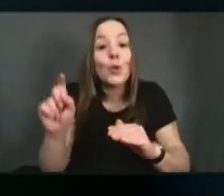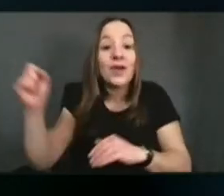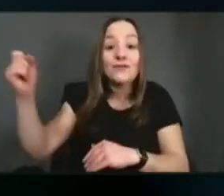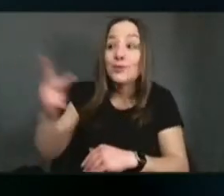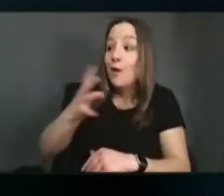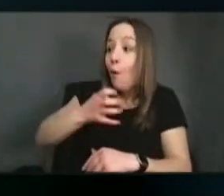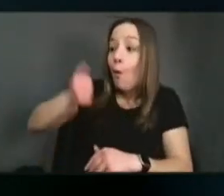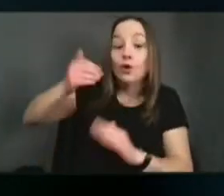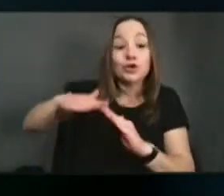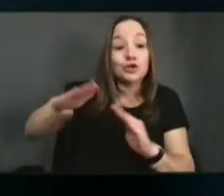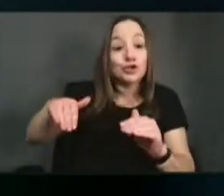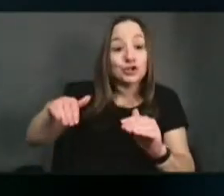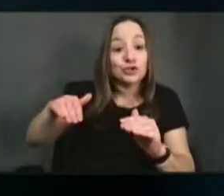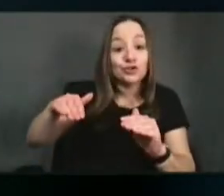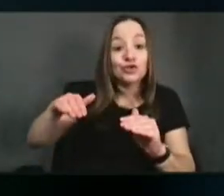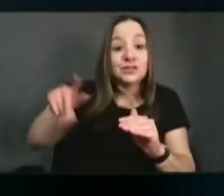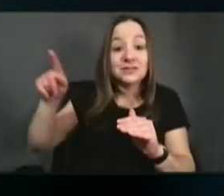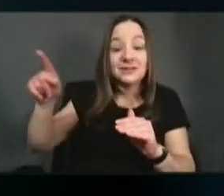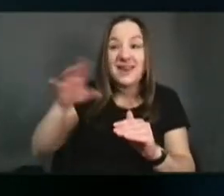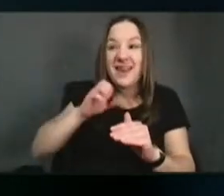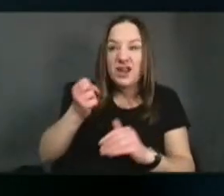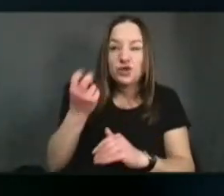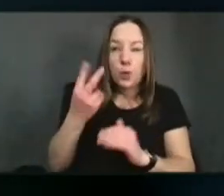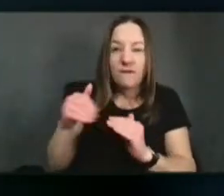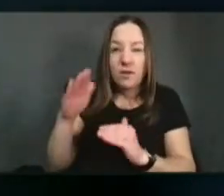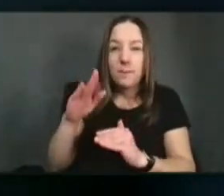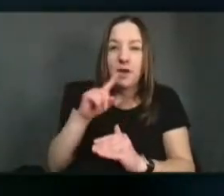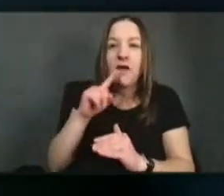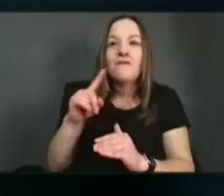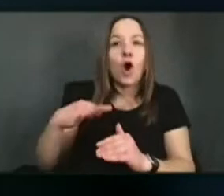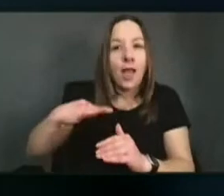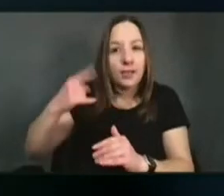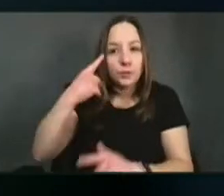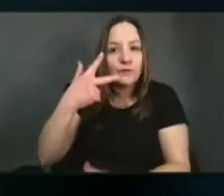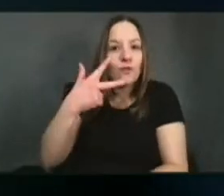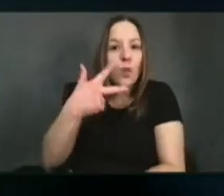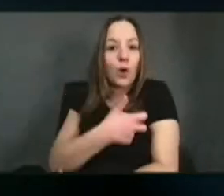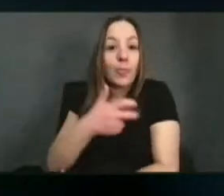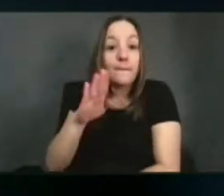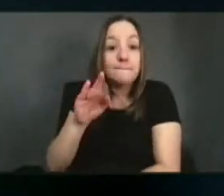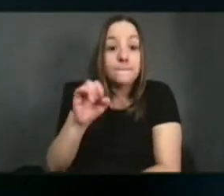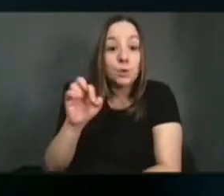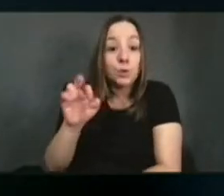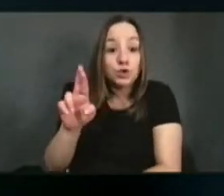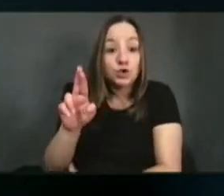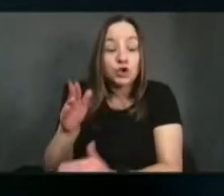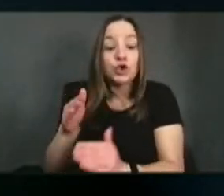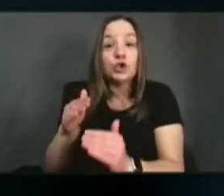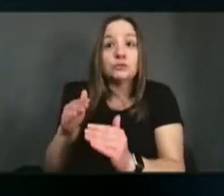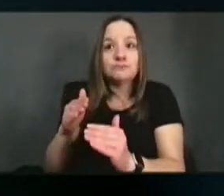the older Children. And we all know now that the 12 and above her eligible for boosters after